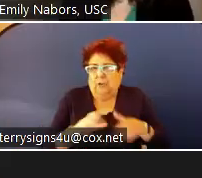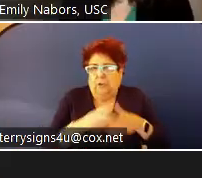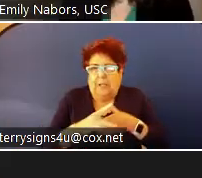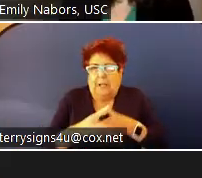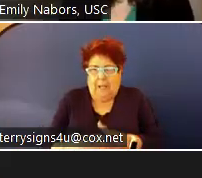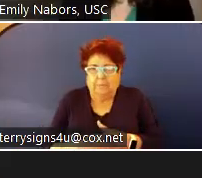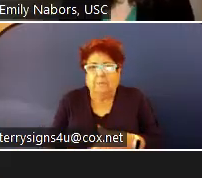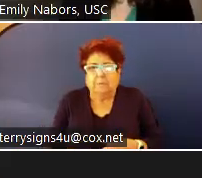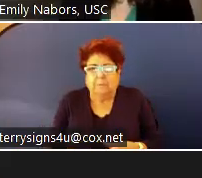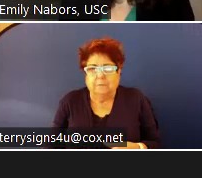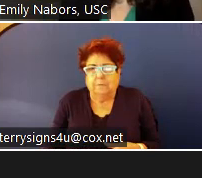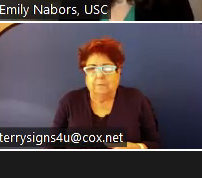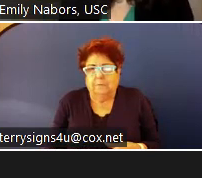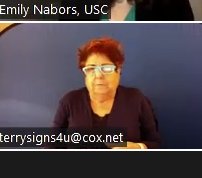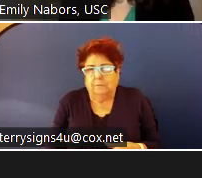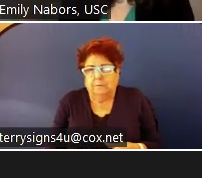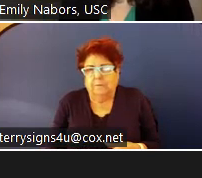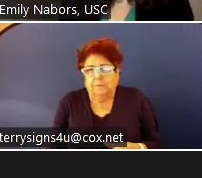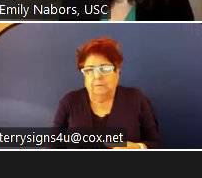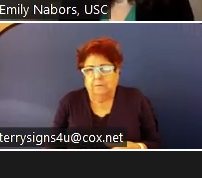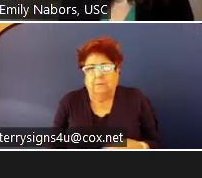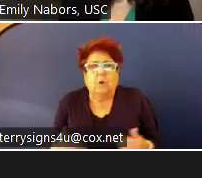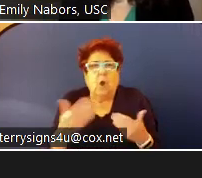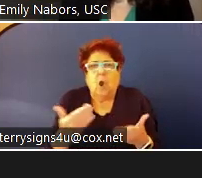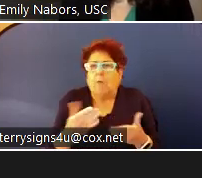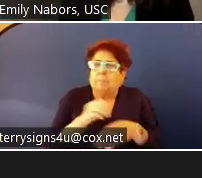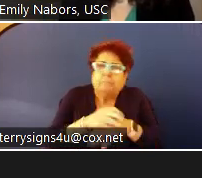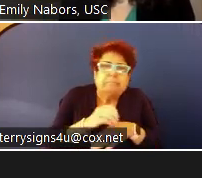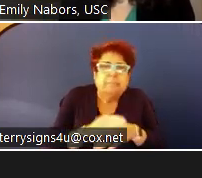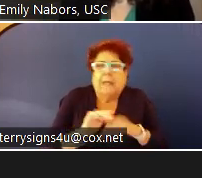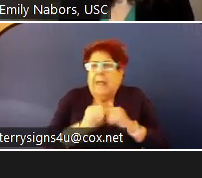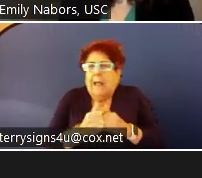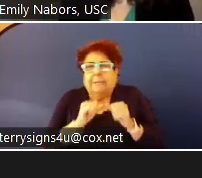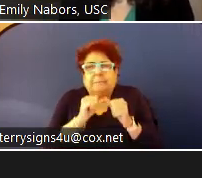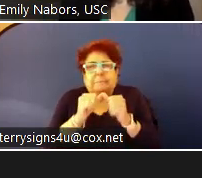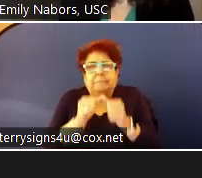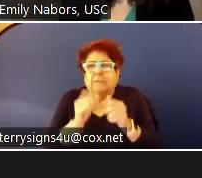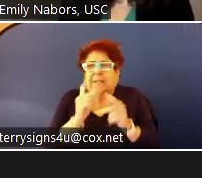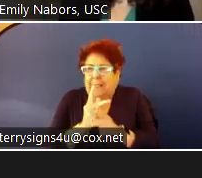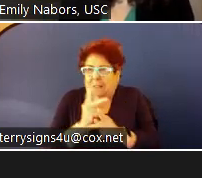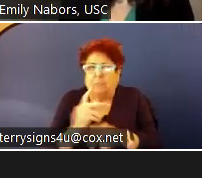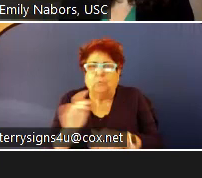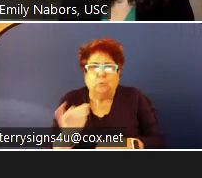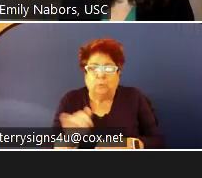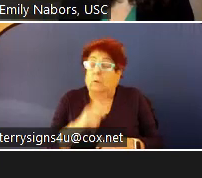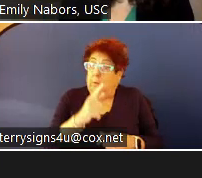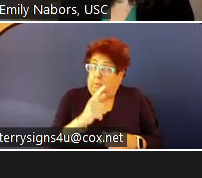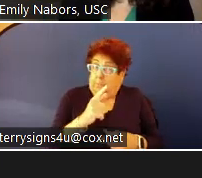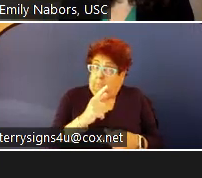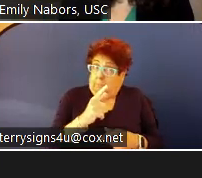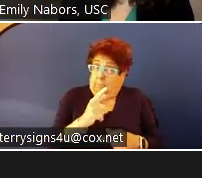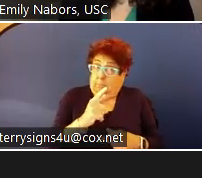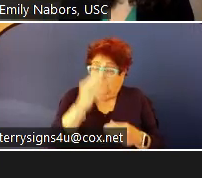as well. These sustainability strategies include securing commitment from partner agency leaders,